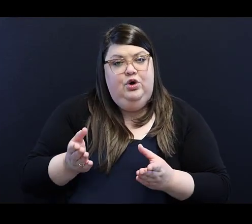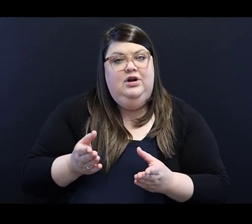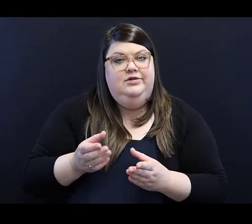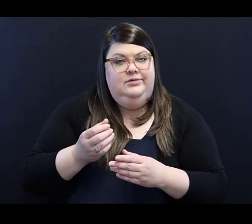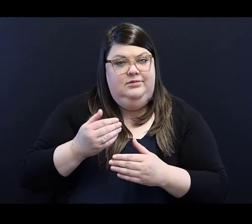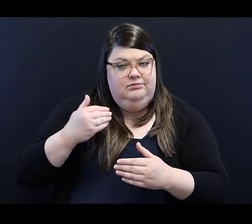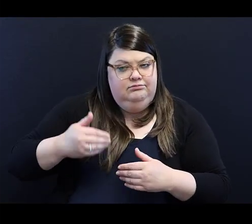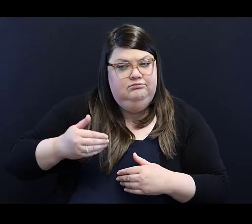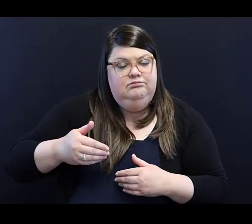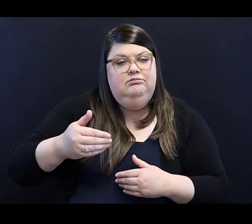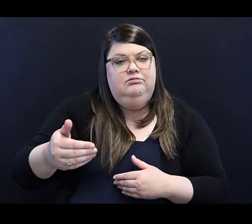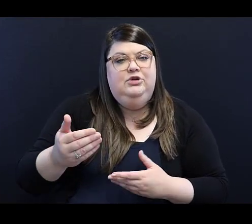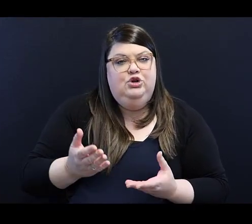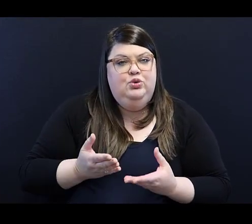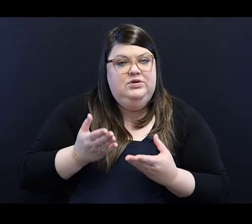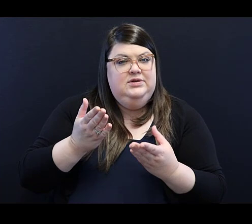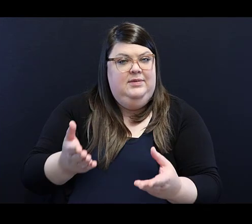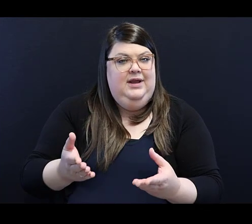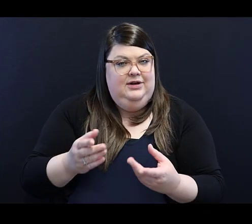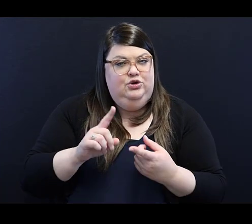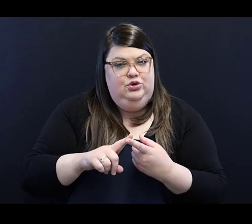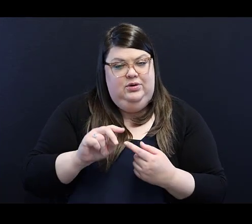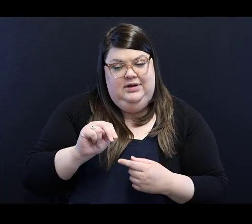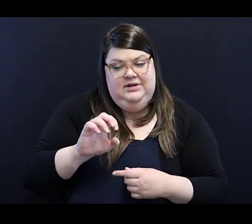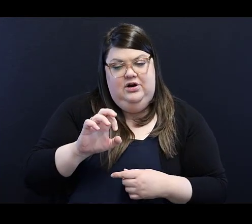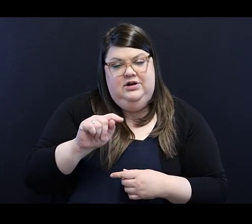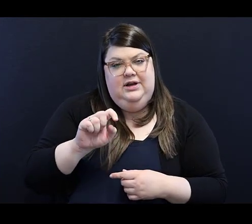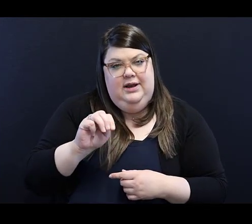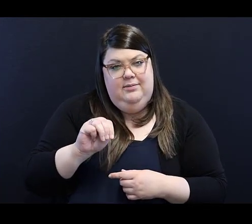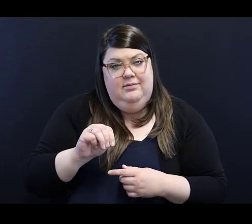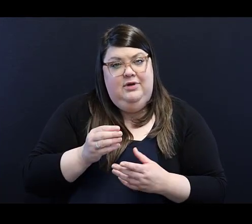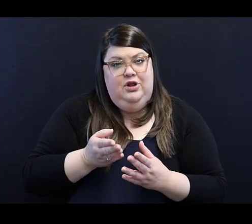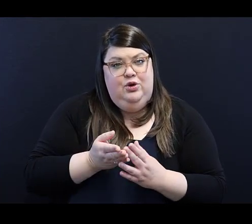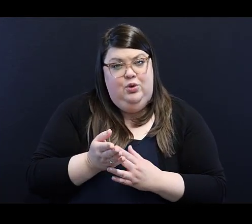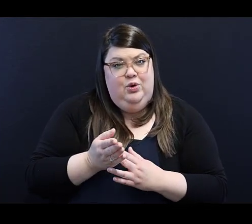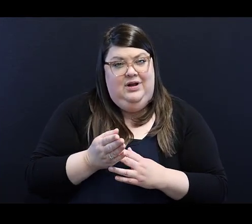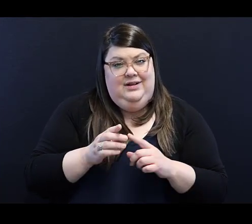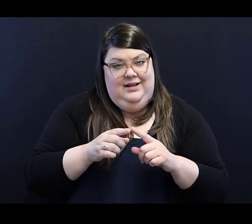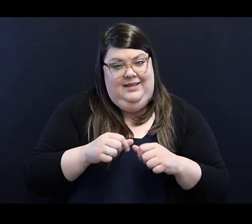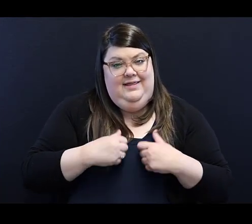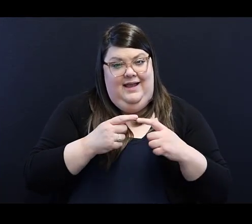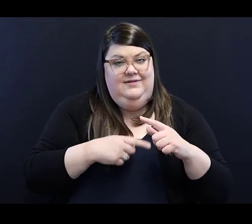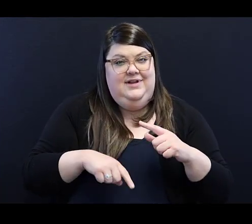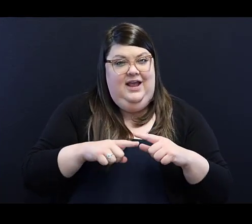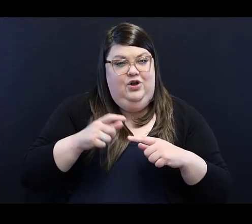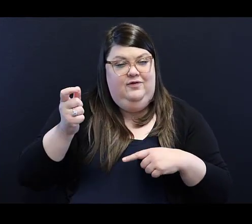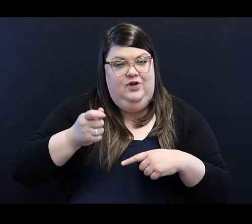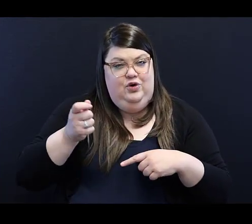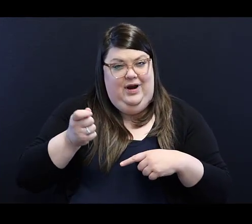submit products to the NCRTM throughout the lifecycle of the grant via the NCRTM Library